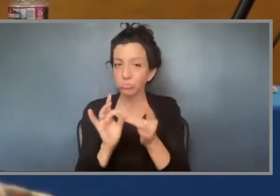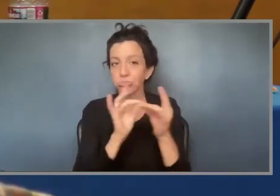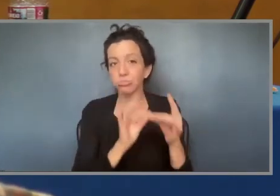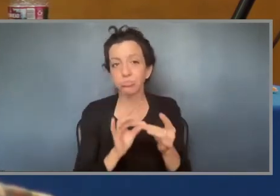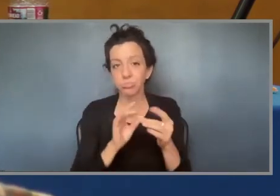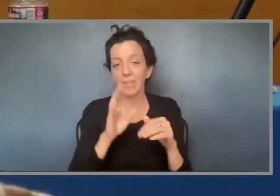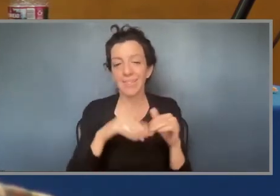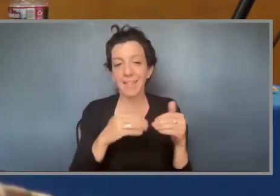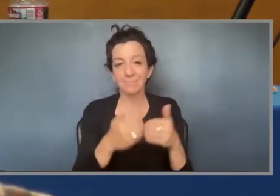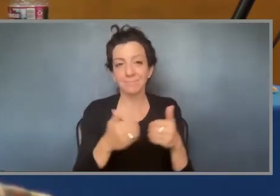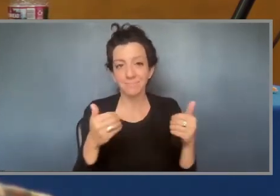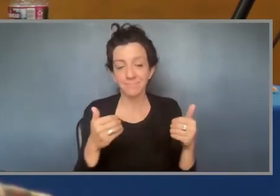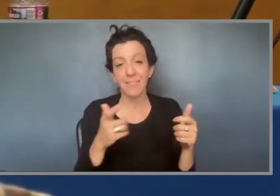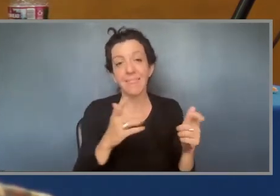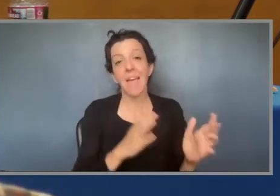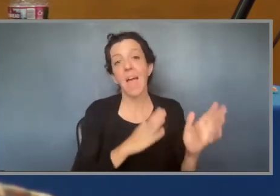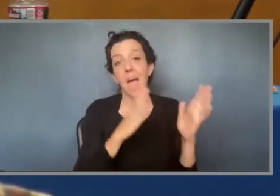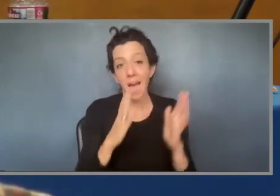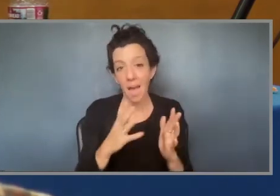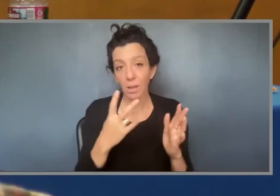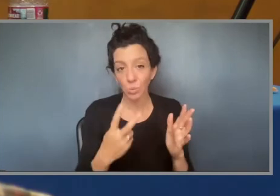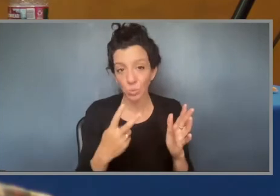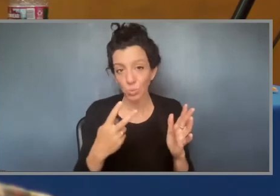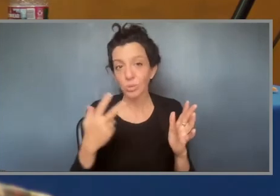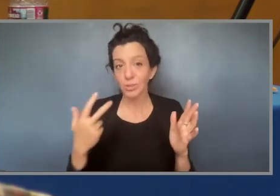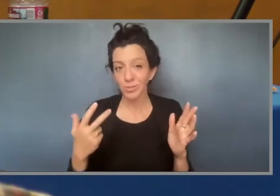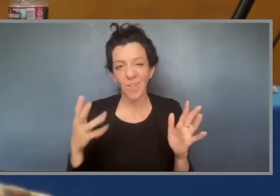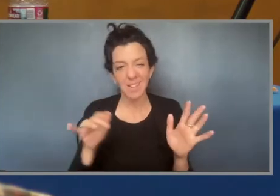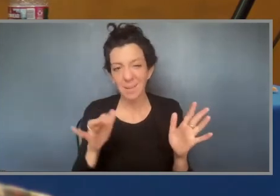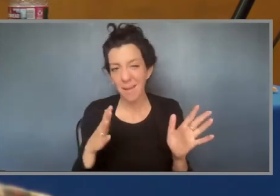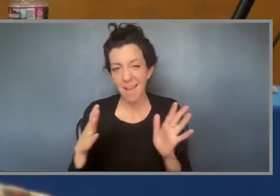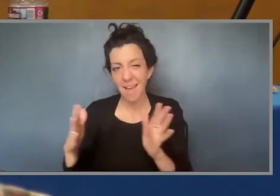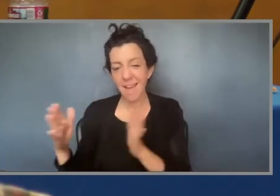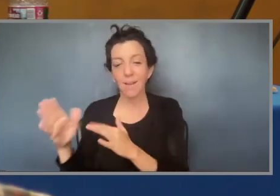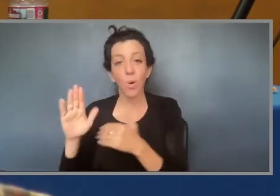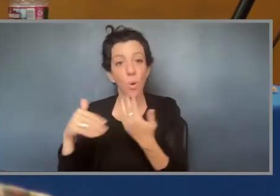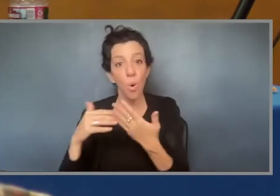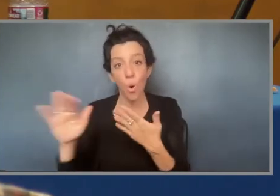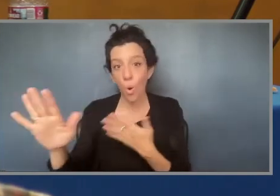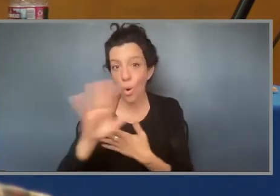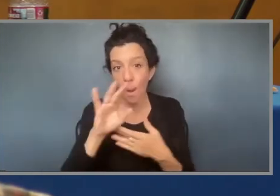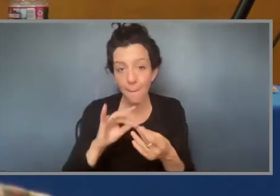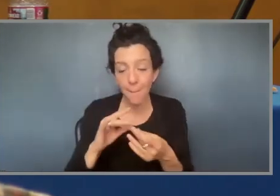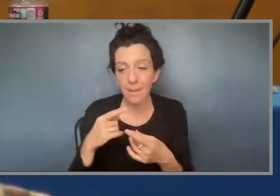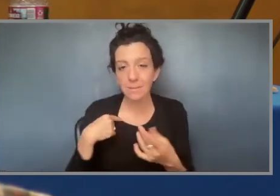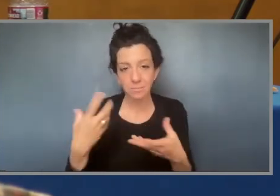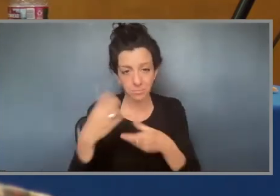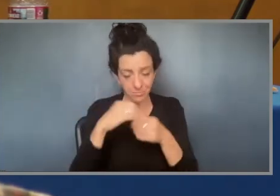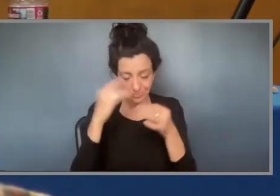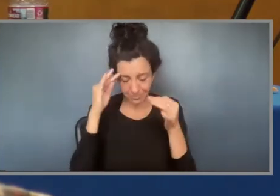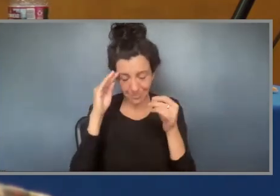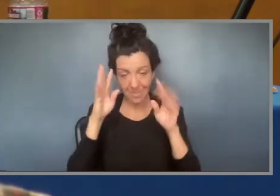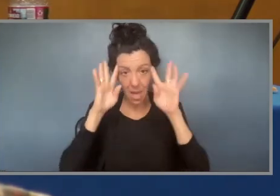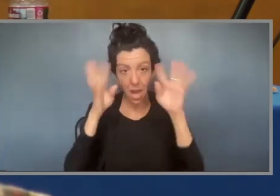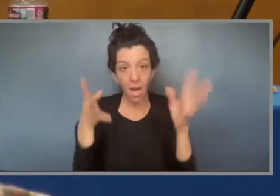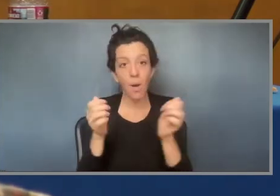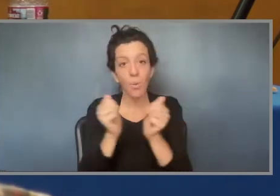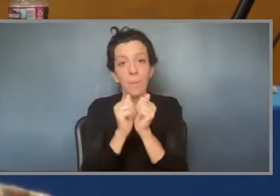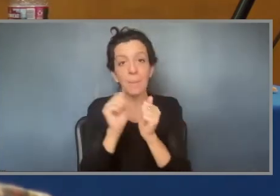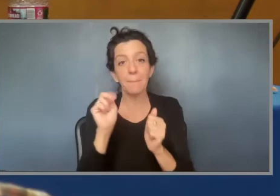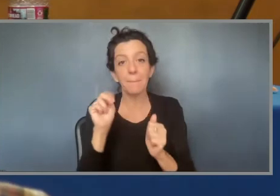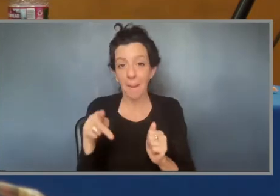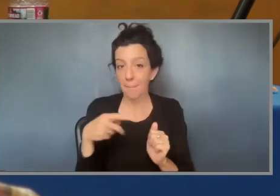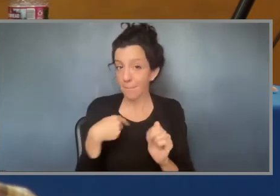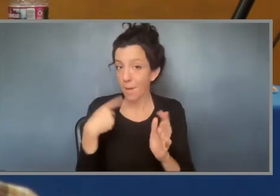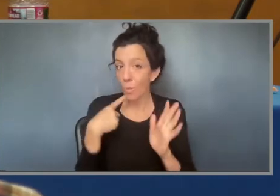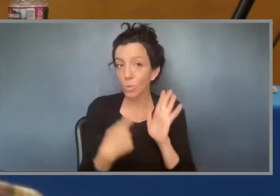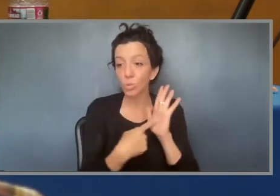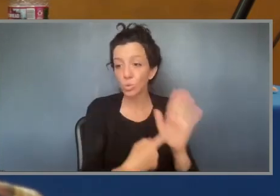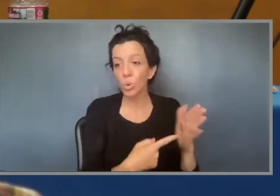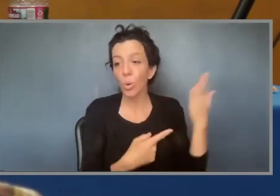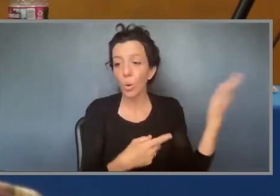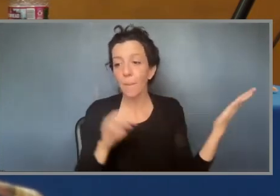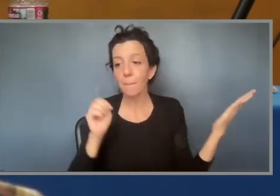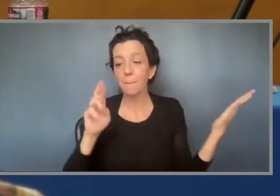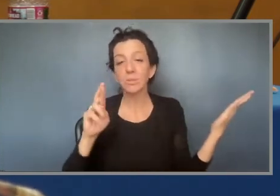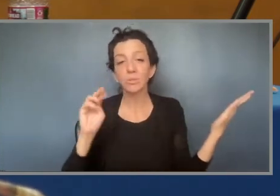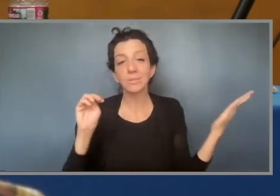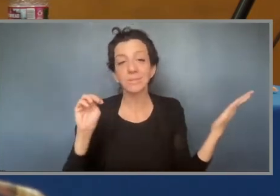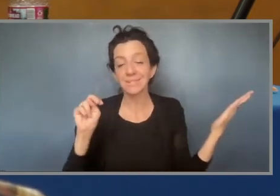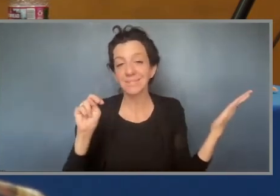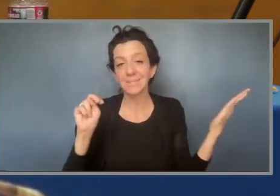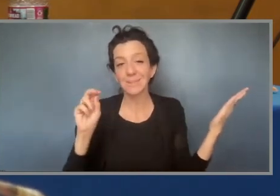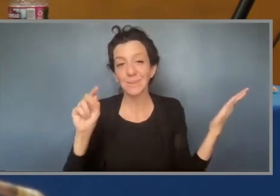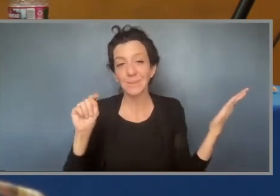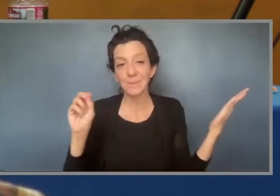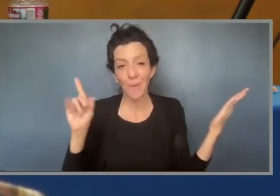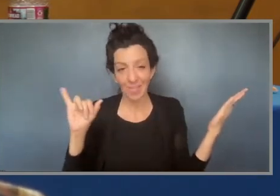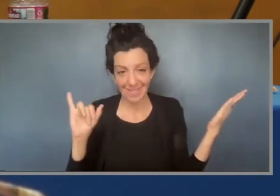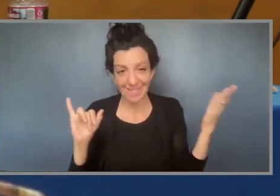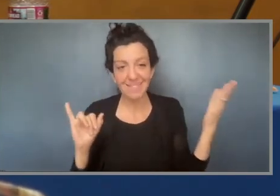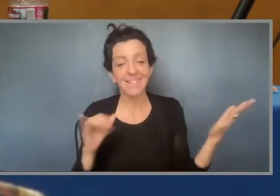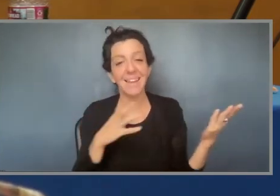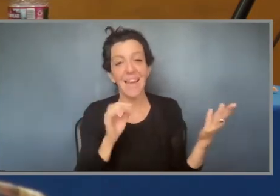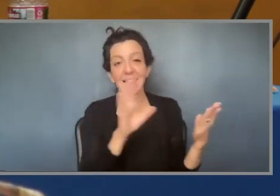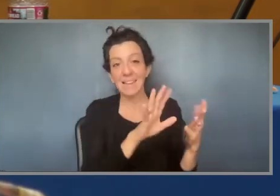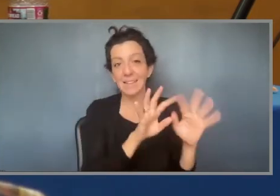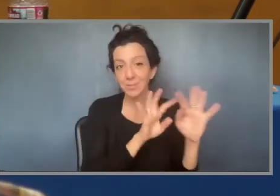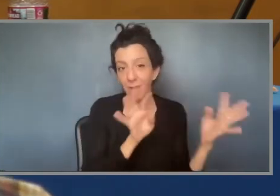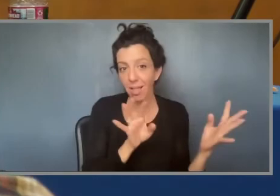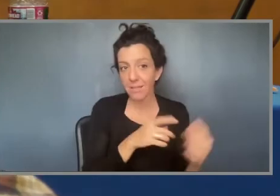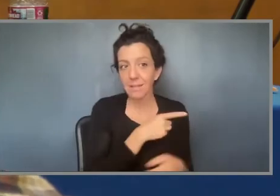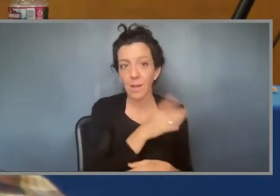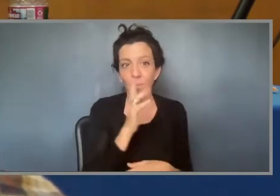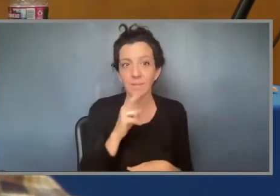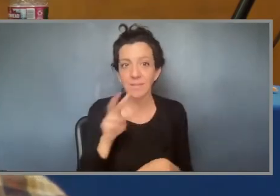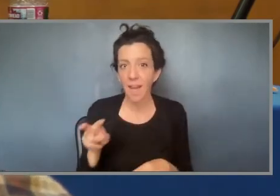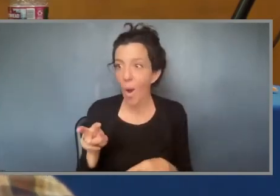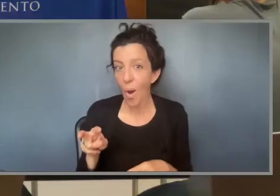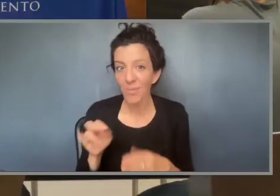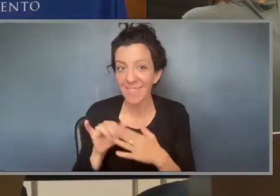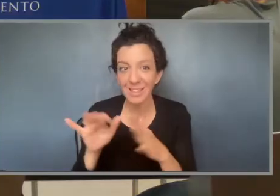Studio: In just that so that it's it's united rather than divided and then move on to district, two, three and four